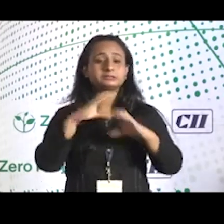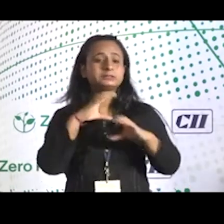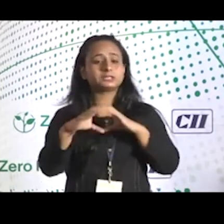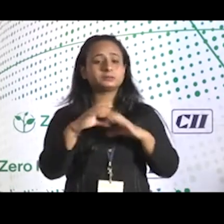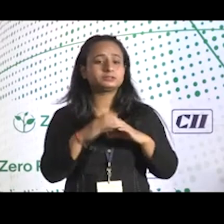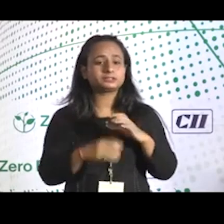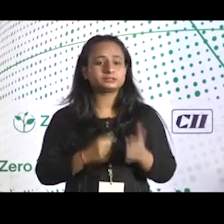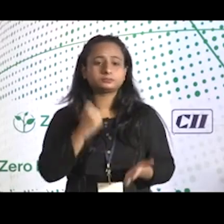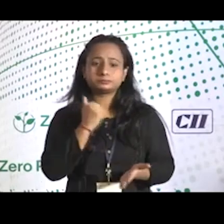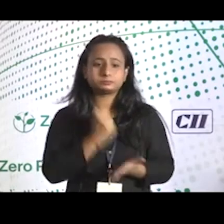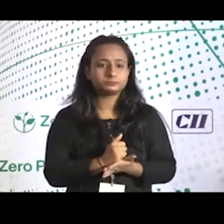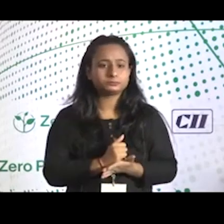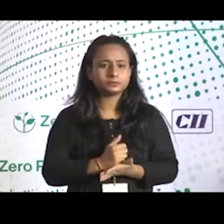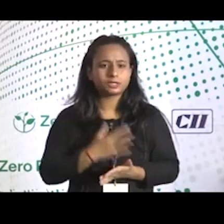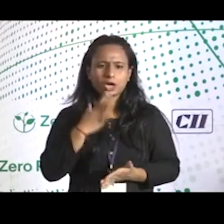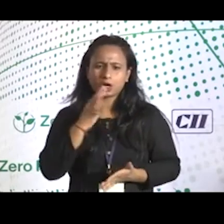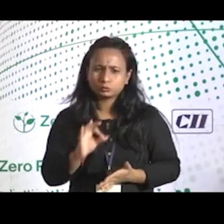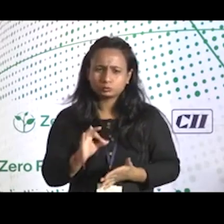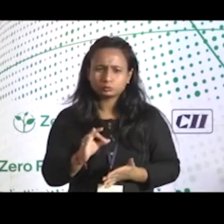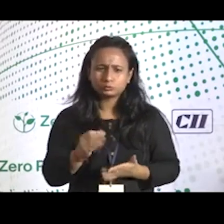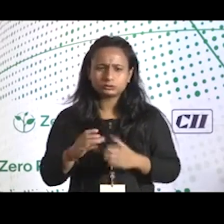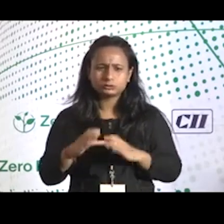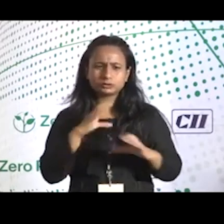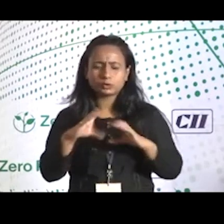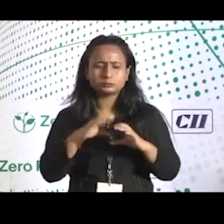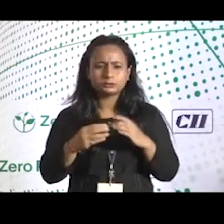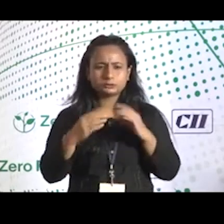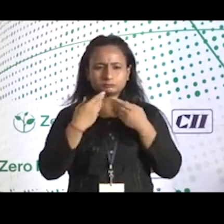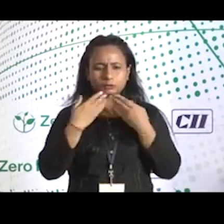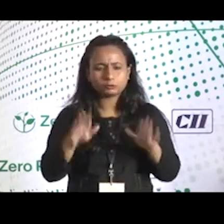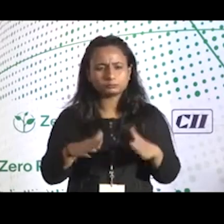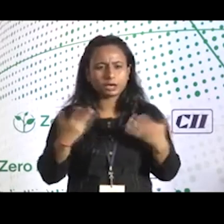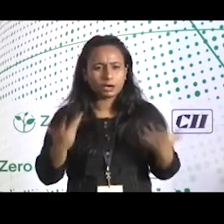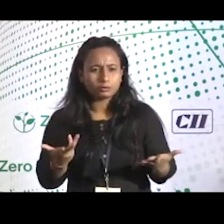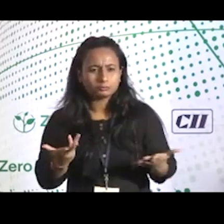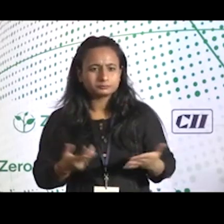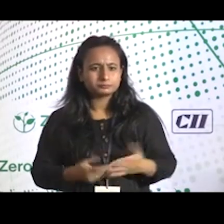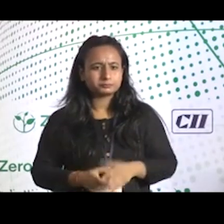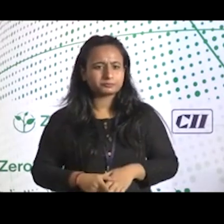How honestly do you communicate with the families and the providers? People don't even know that